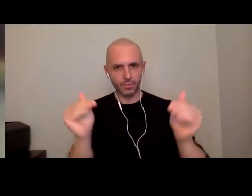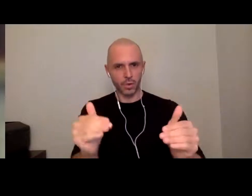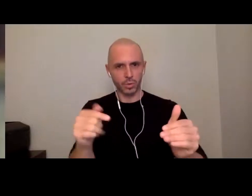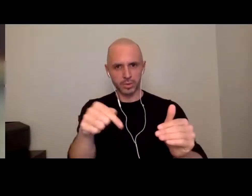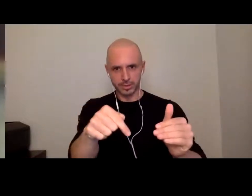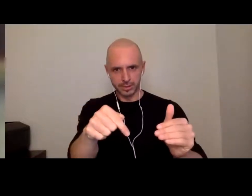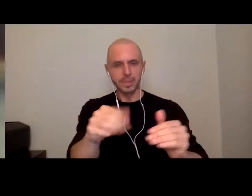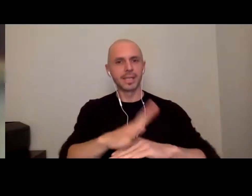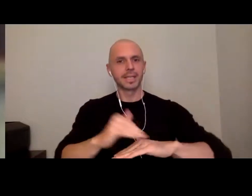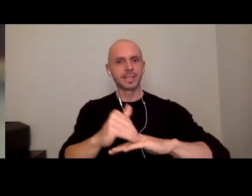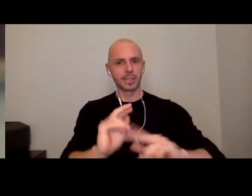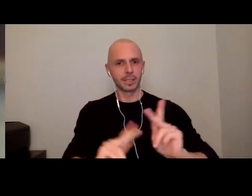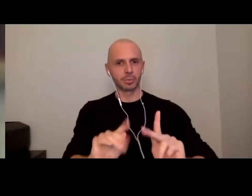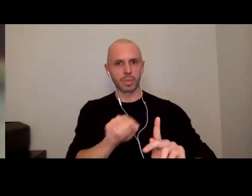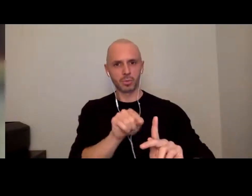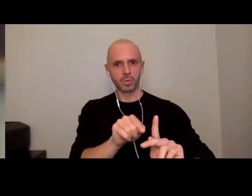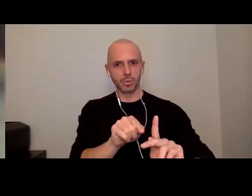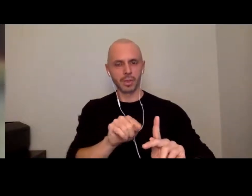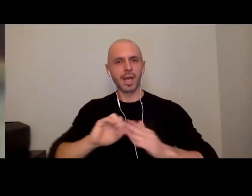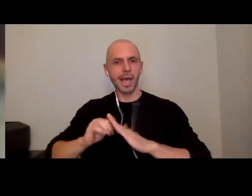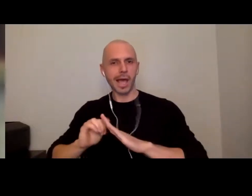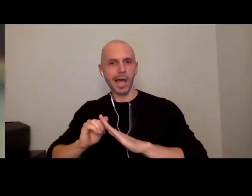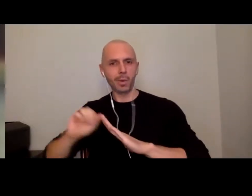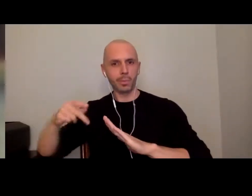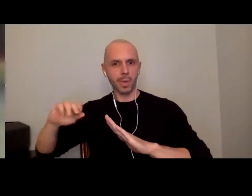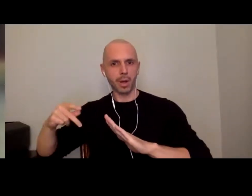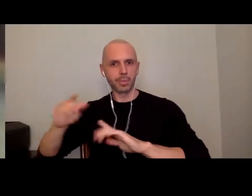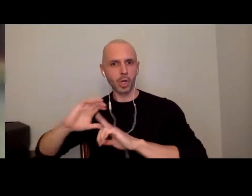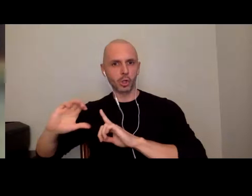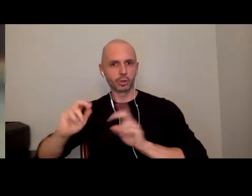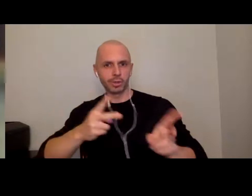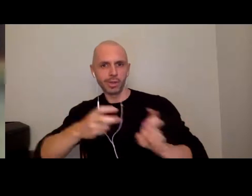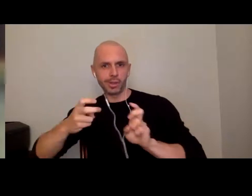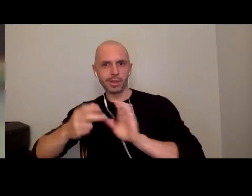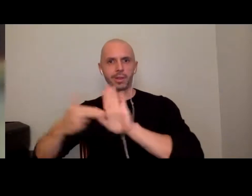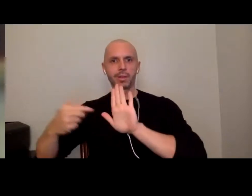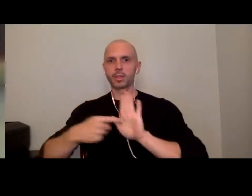This selection of artworks confronts issues of colonialist appropriation and commodification through